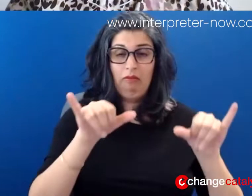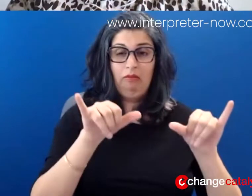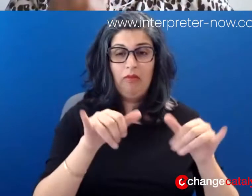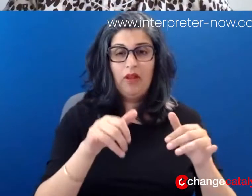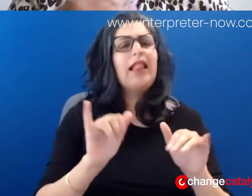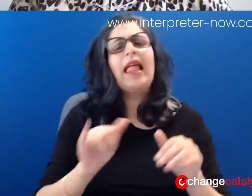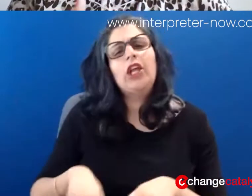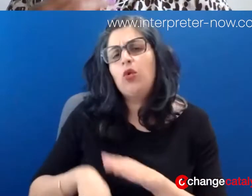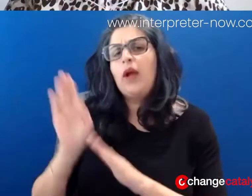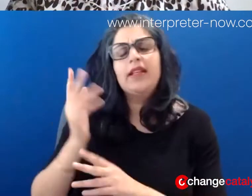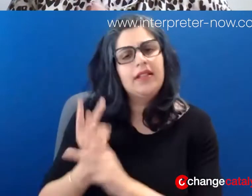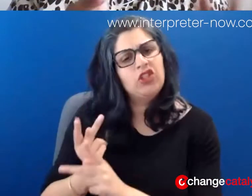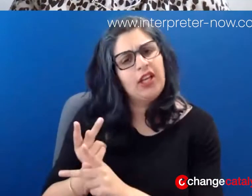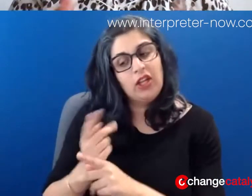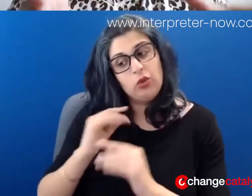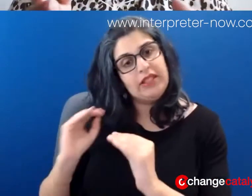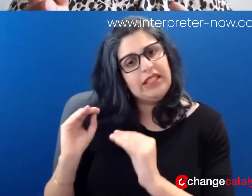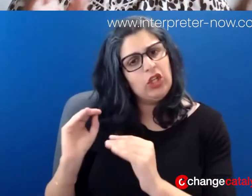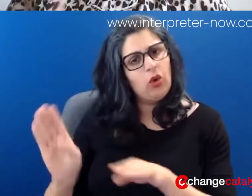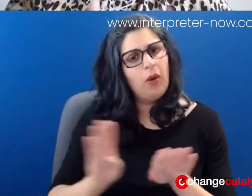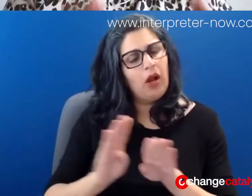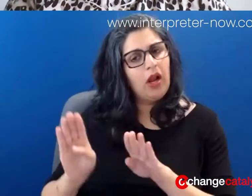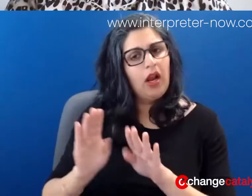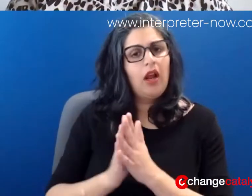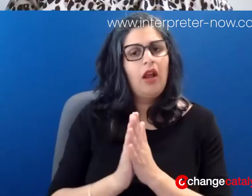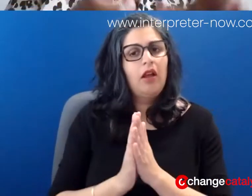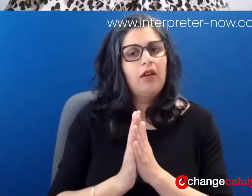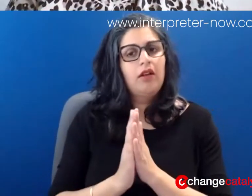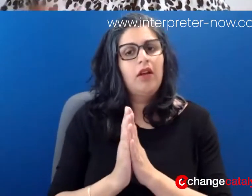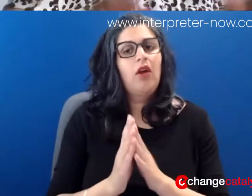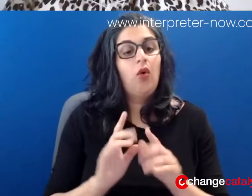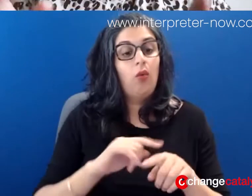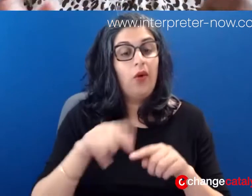Do you teach them those behaviors of what you do when you get out to bed to take your